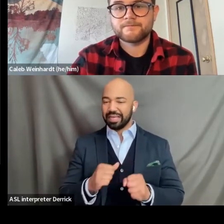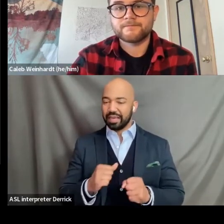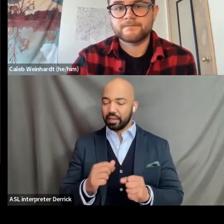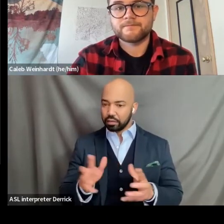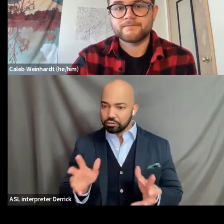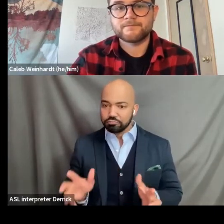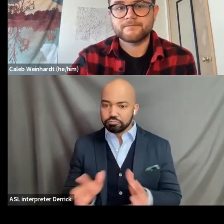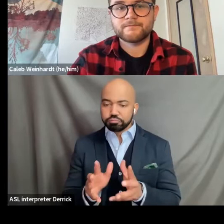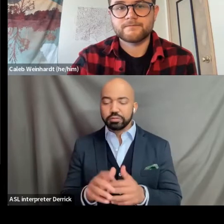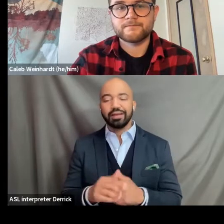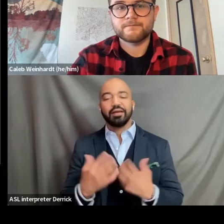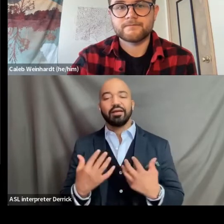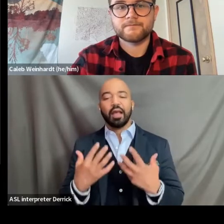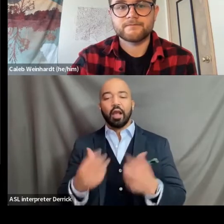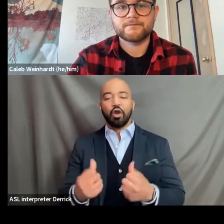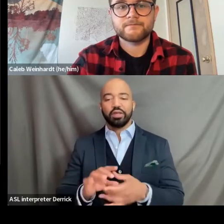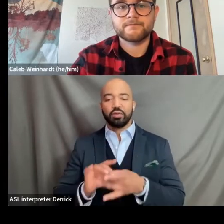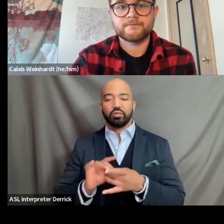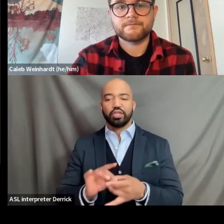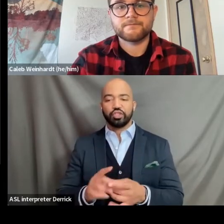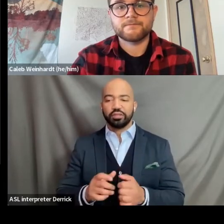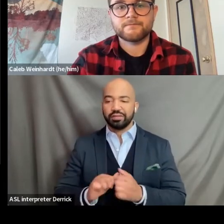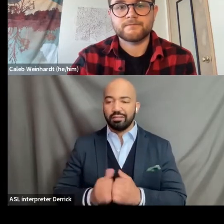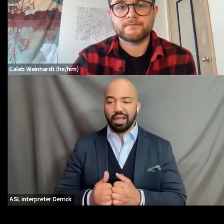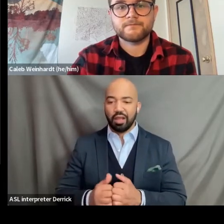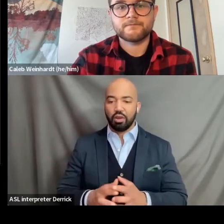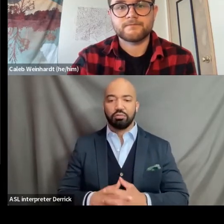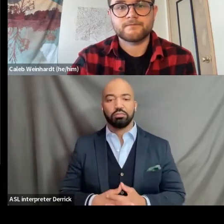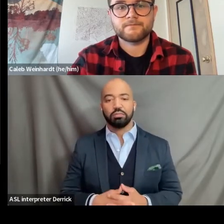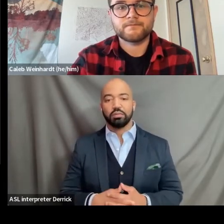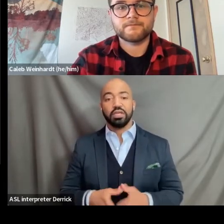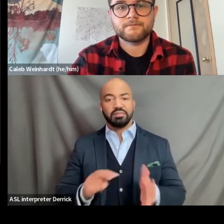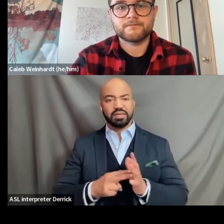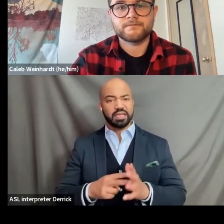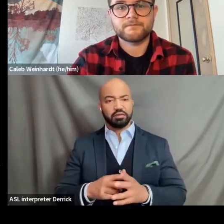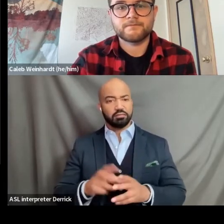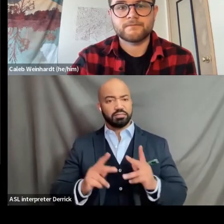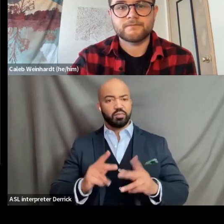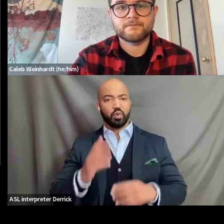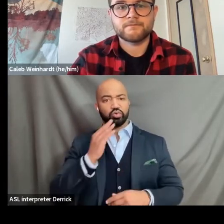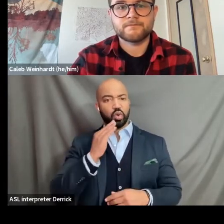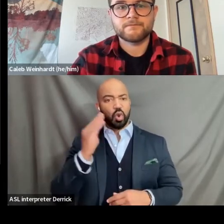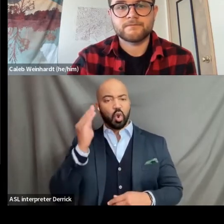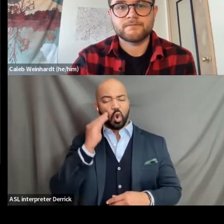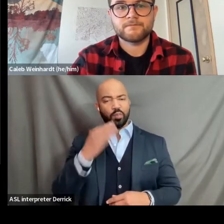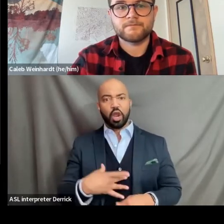How can we look at healthy relationships where we don't kick people out of our homes, even if we don't like them.